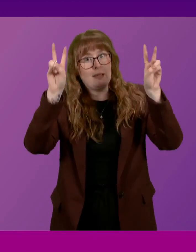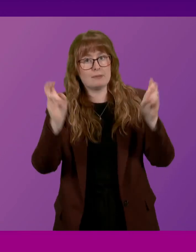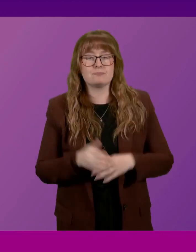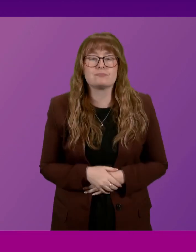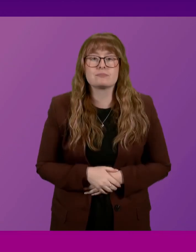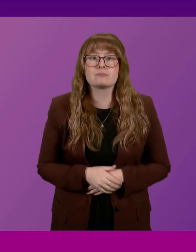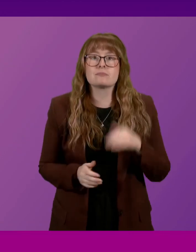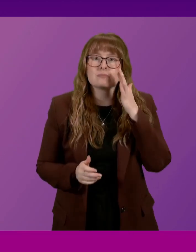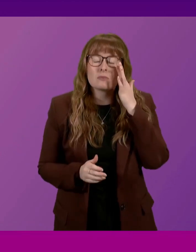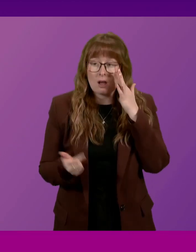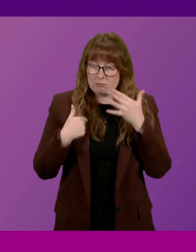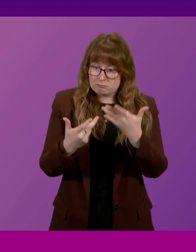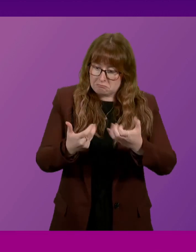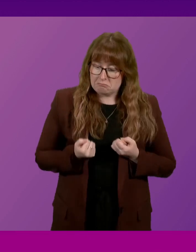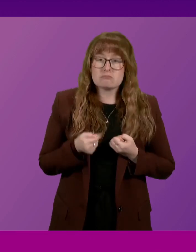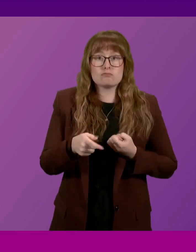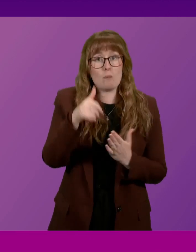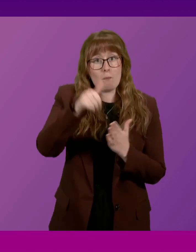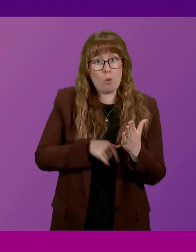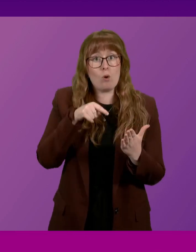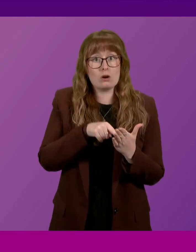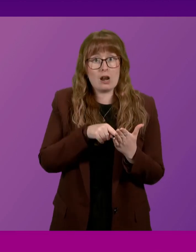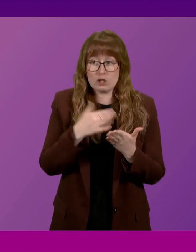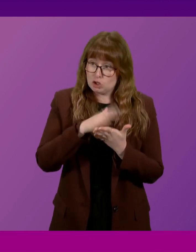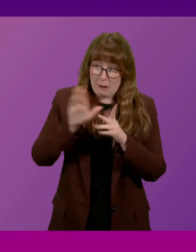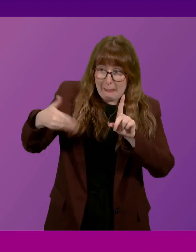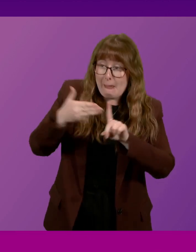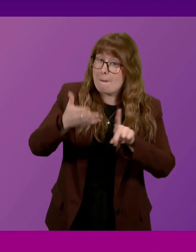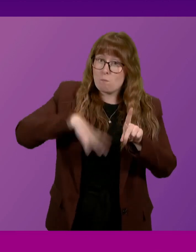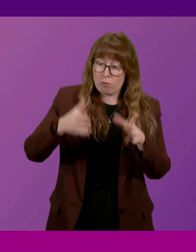I welcome the report from the Hunter Foundation and share the aim to boost economic growth and